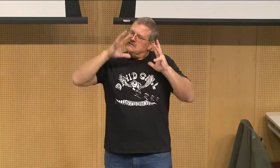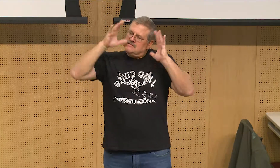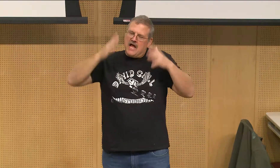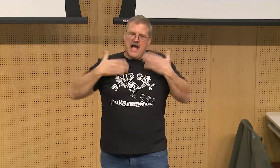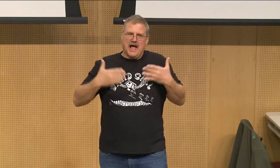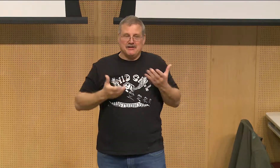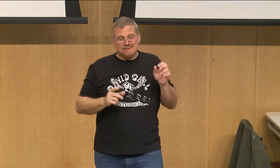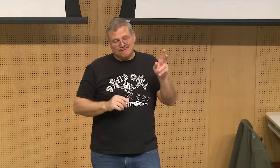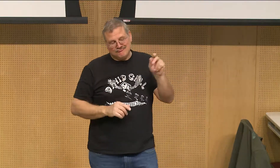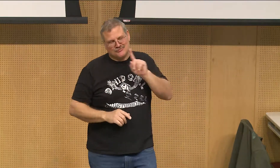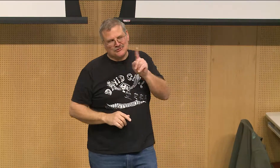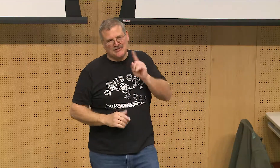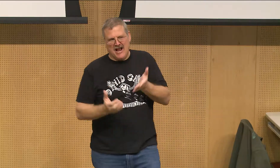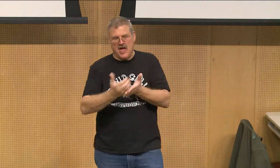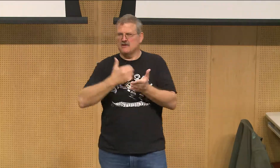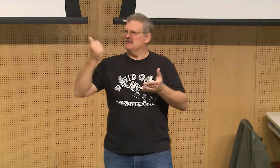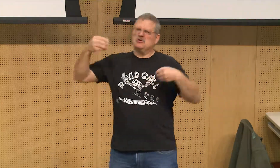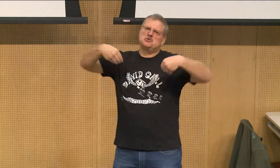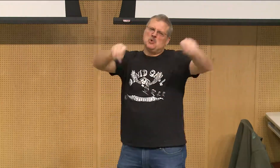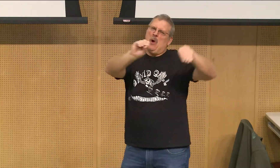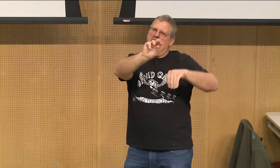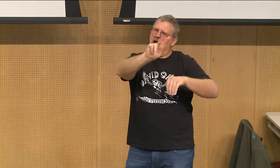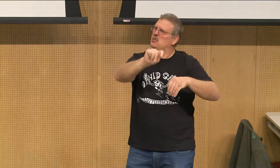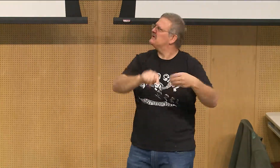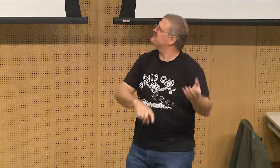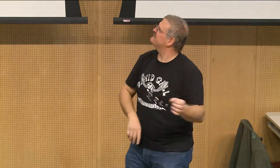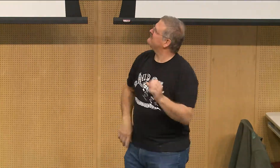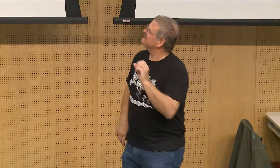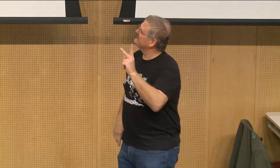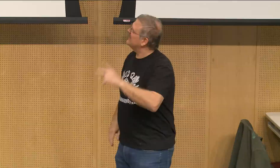Paddy has it in his office. He's really proud of this piece.